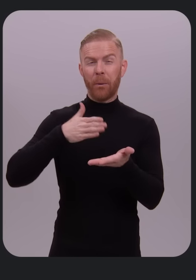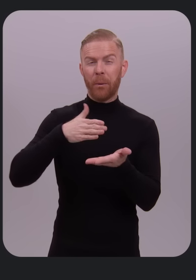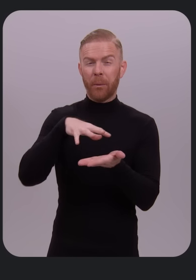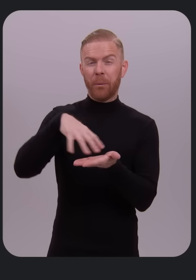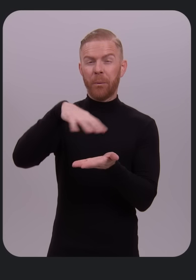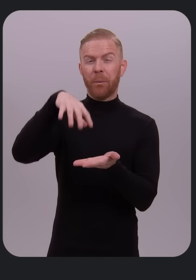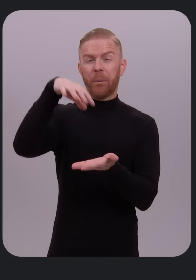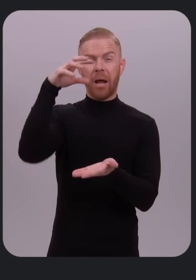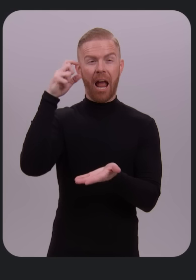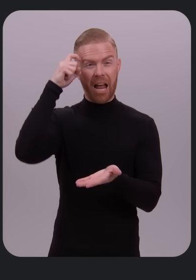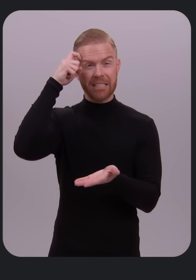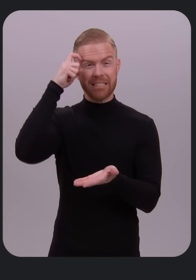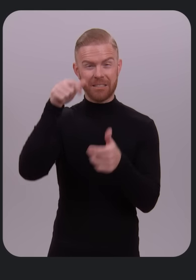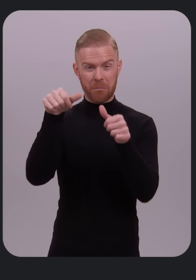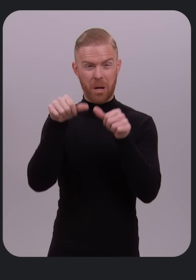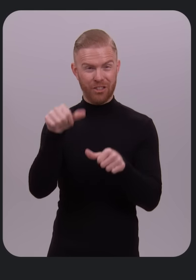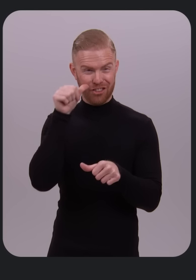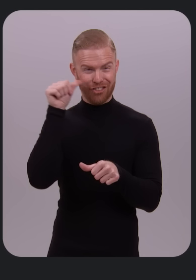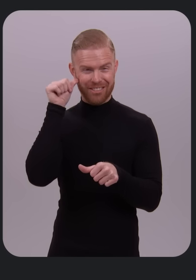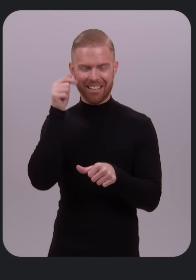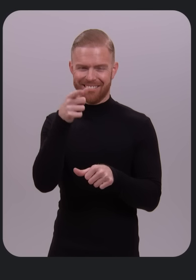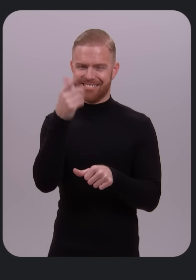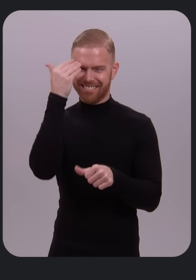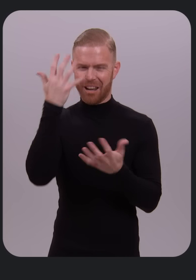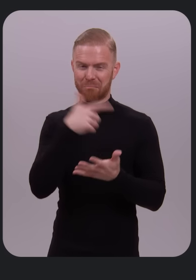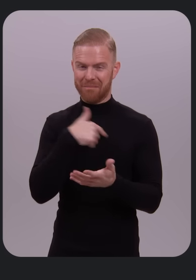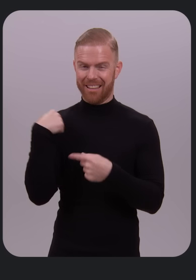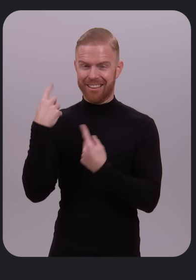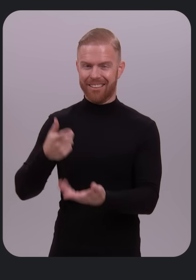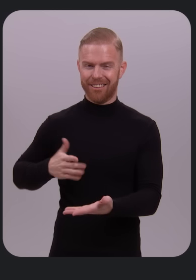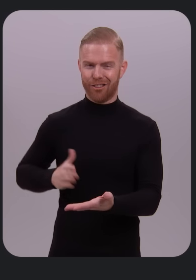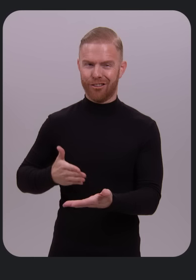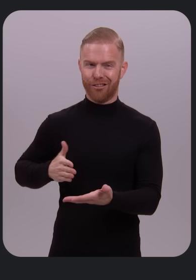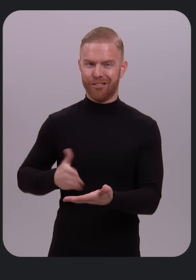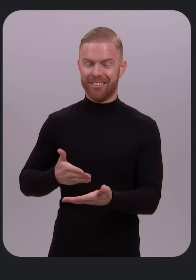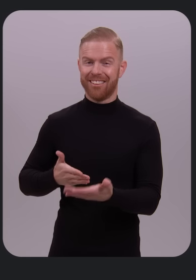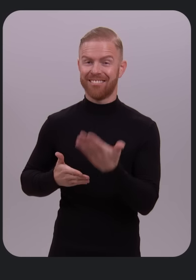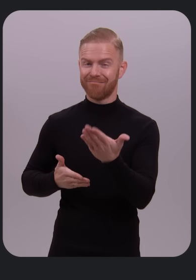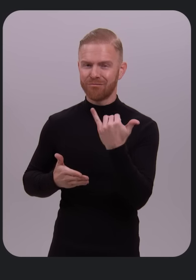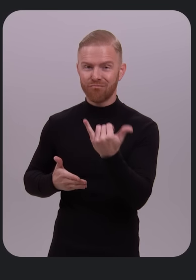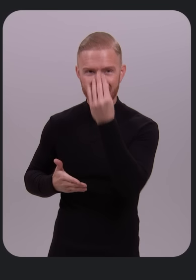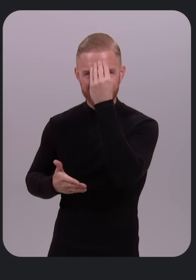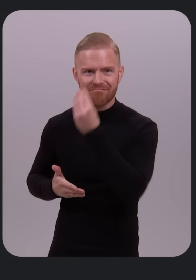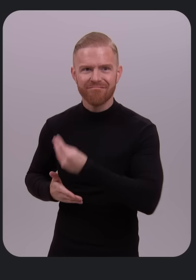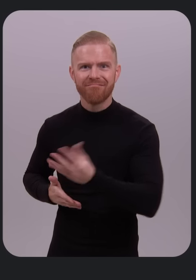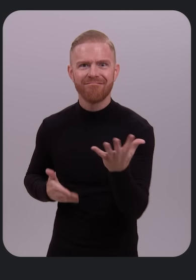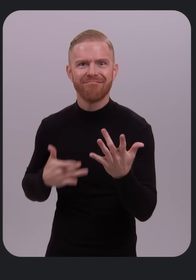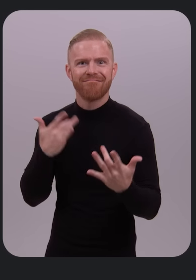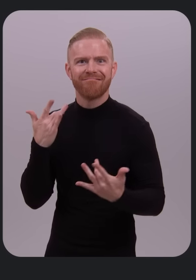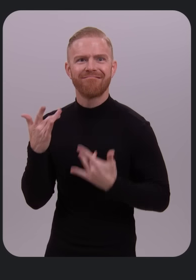you know that we've been cooking something else. Today, I'm excited to announce our new state of the art